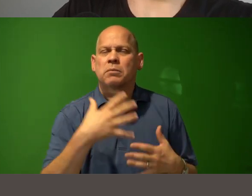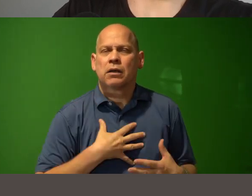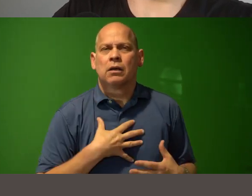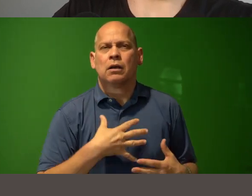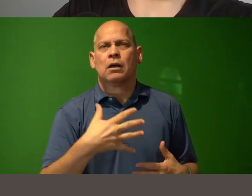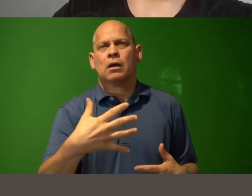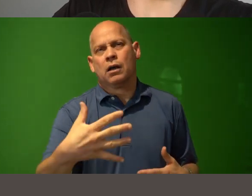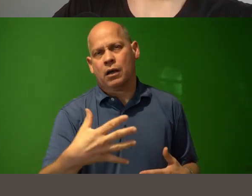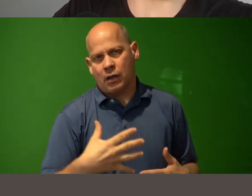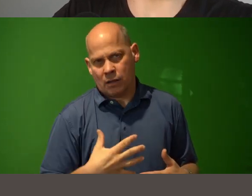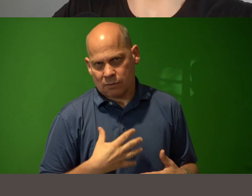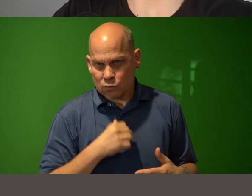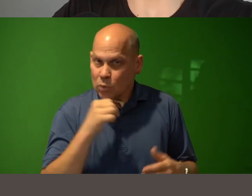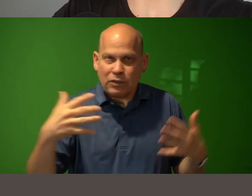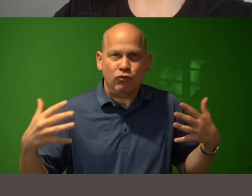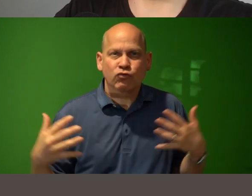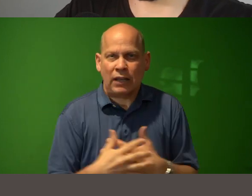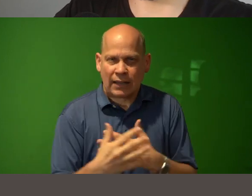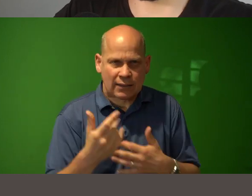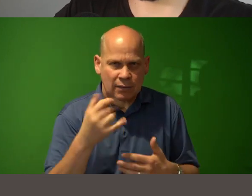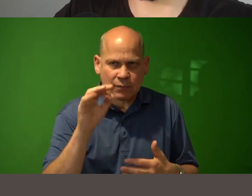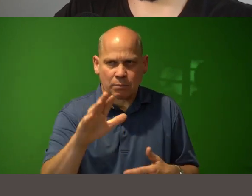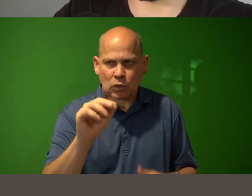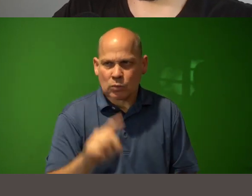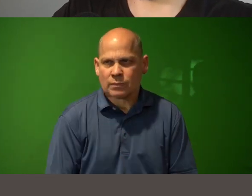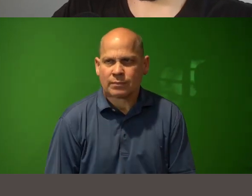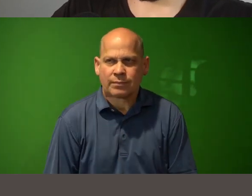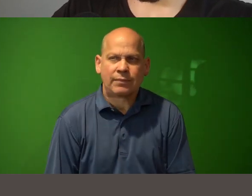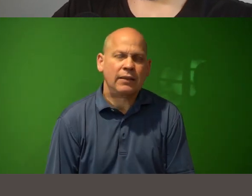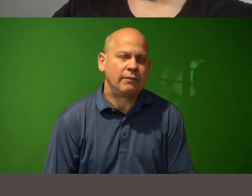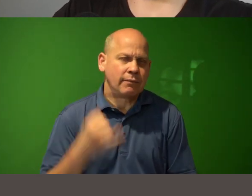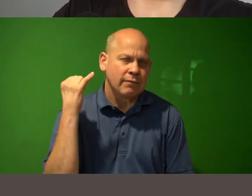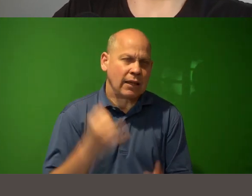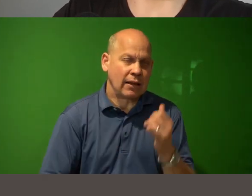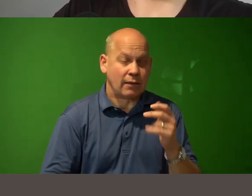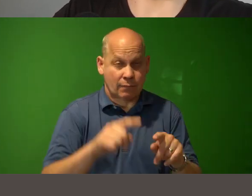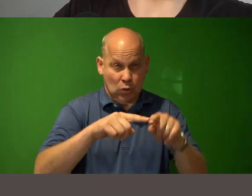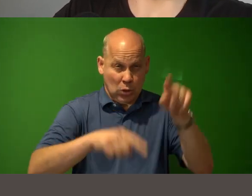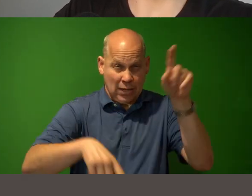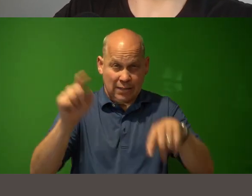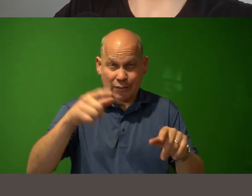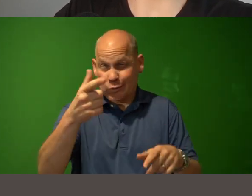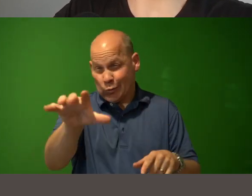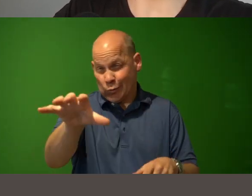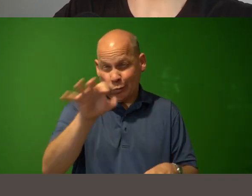Don't be afraid of the void. And finally, variety. This is where you get to choose your character.